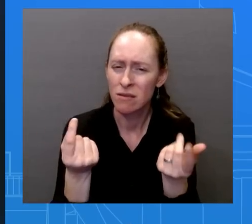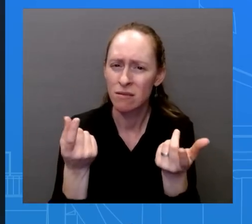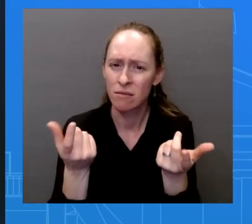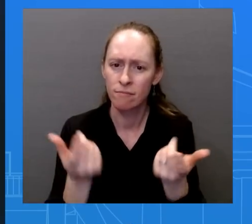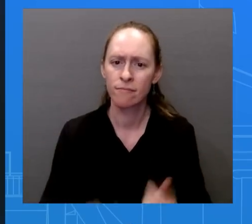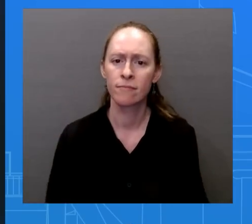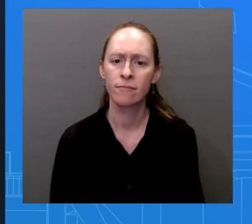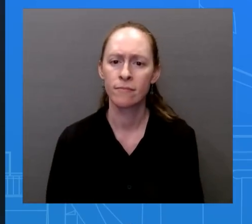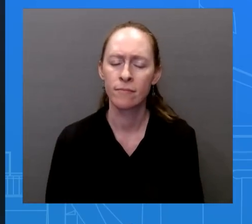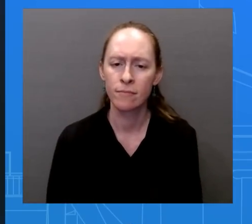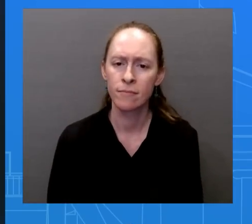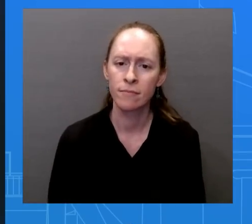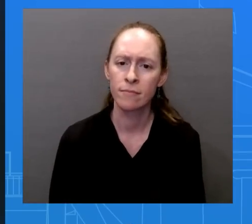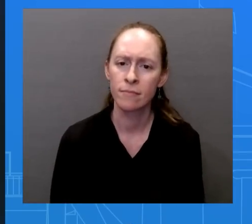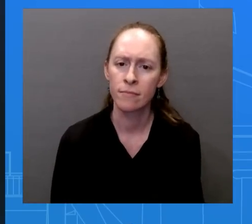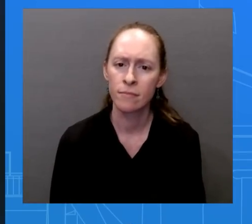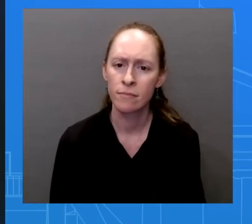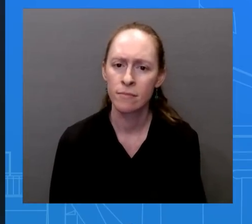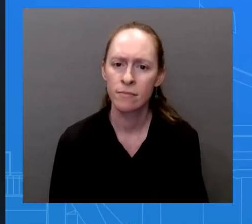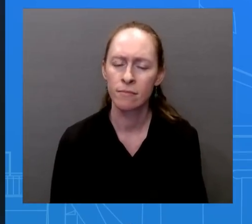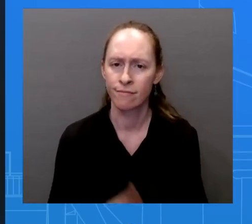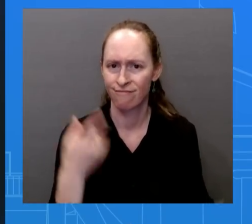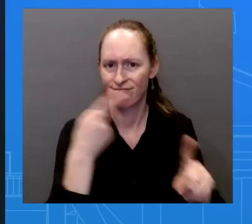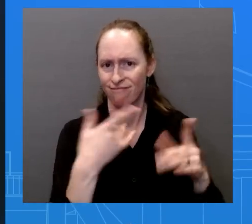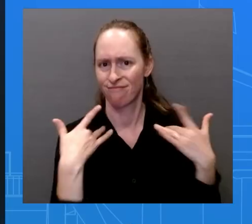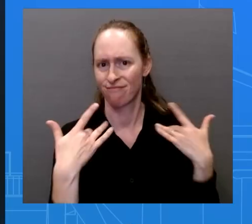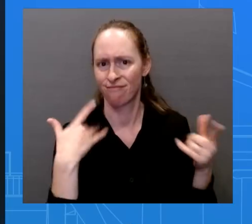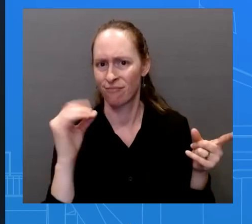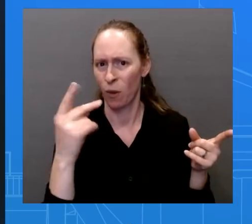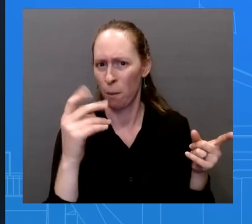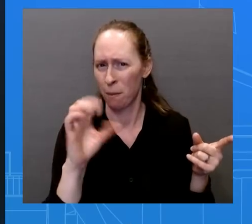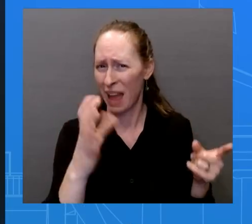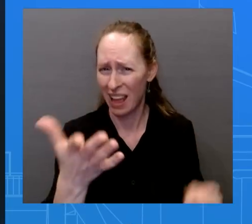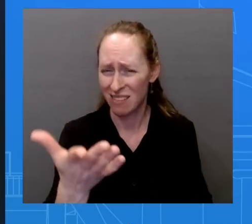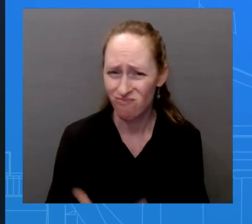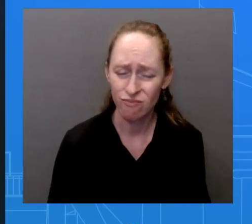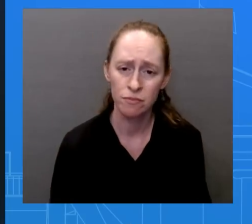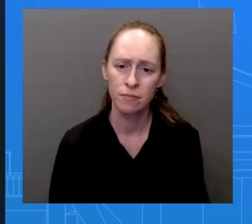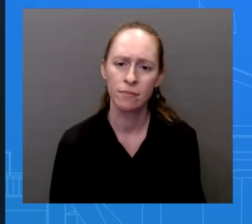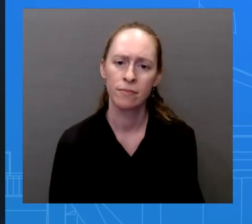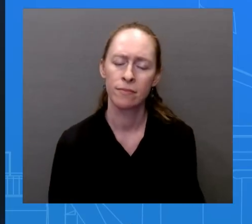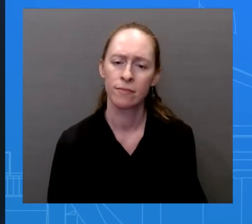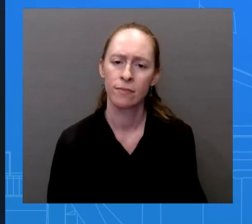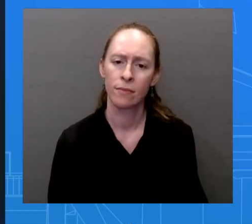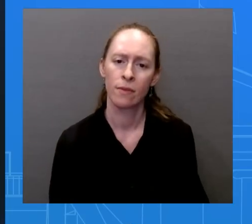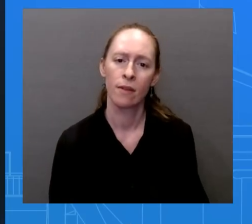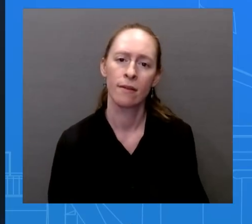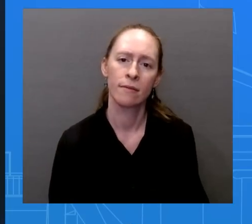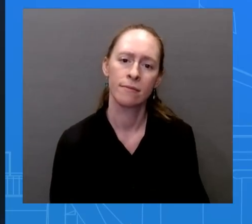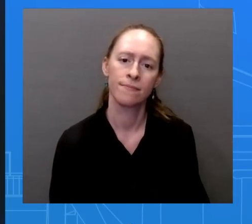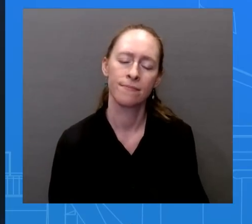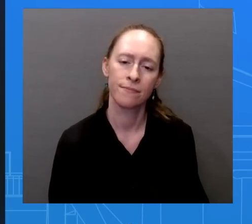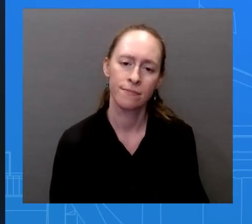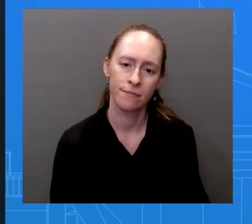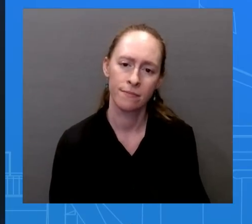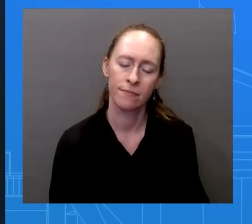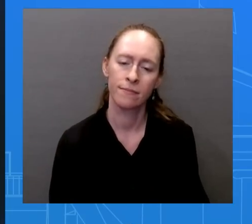from the Strategic Petroleum Reserve, and he will continue to direct additional release as appropriate. So, he's taken actions. He took ac- -- The Press: But that has nothing to do with the Saudi relationship.